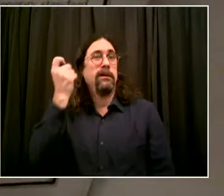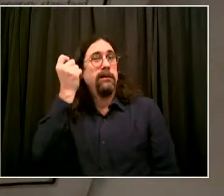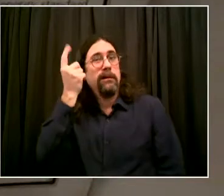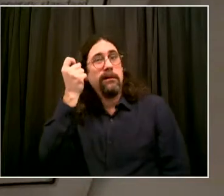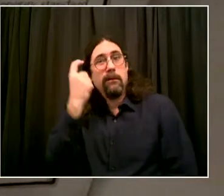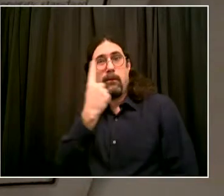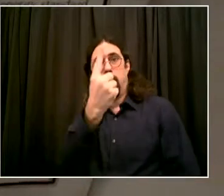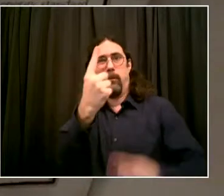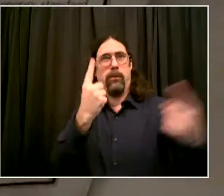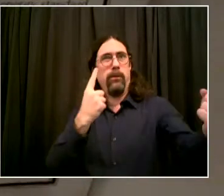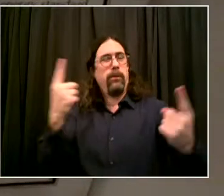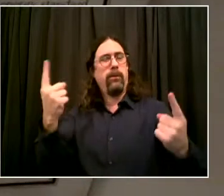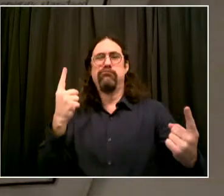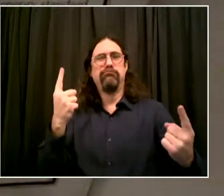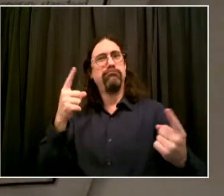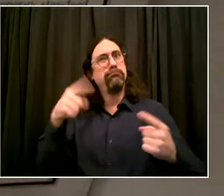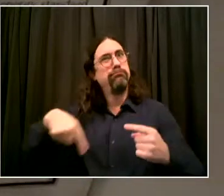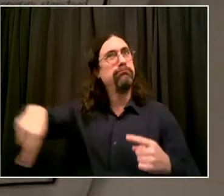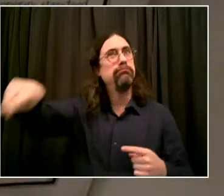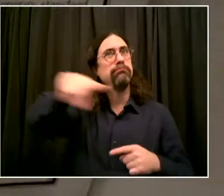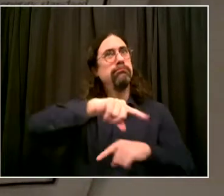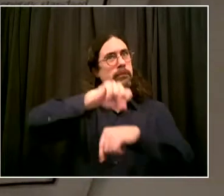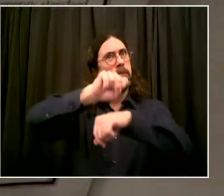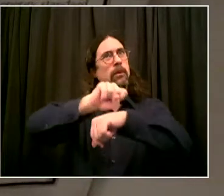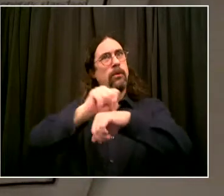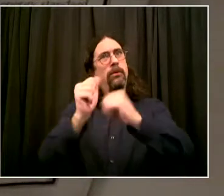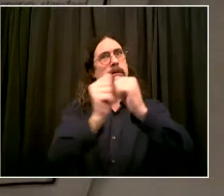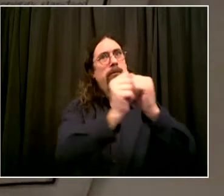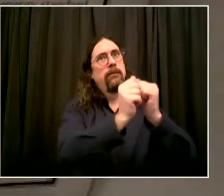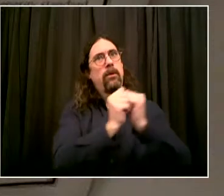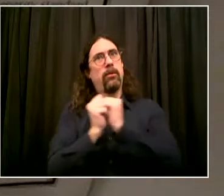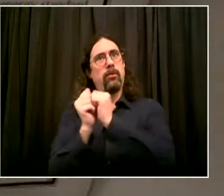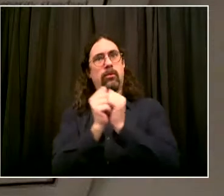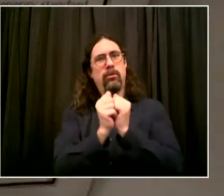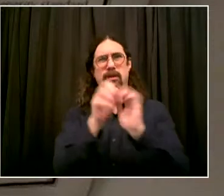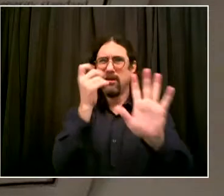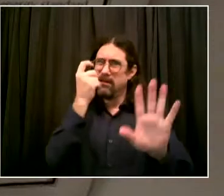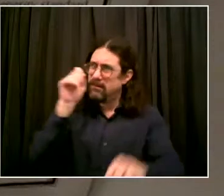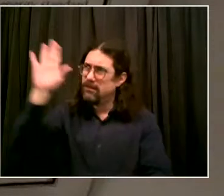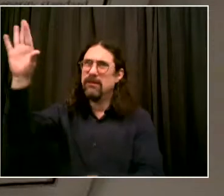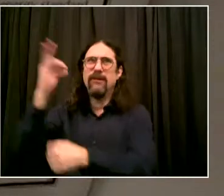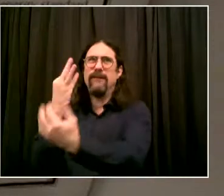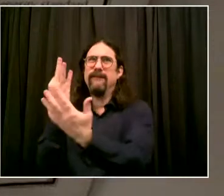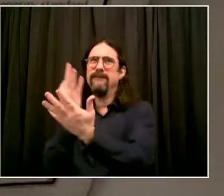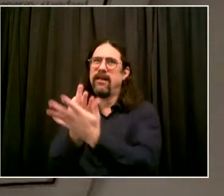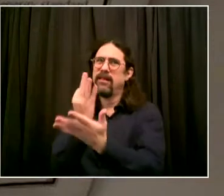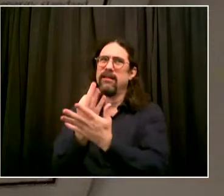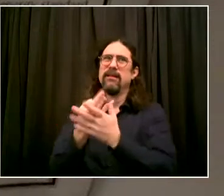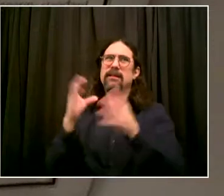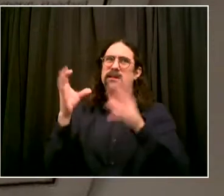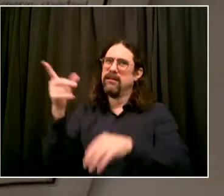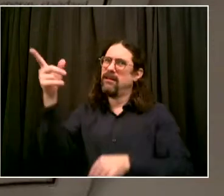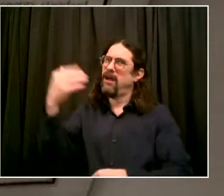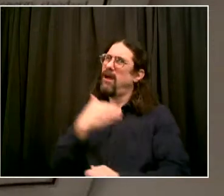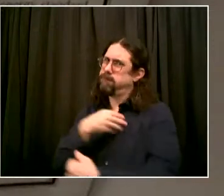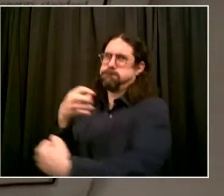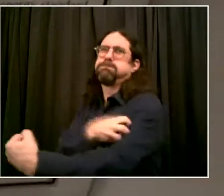FINANCES ONE OF THE INCLUSIVE THINGS WHERE A